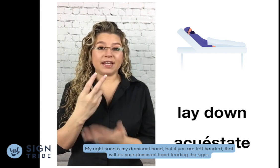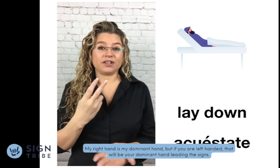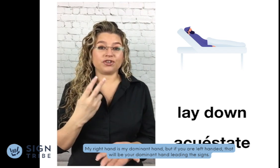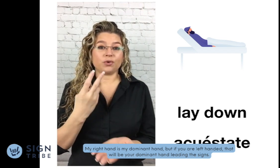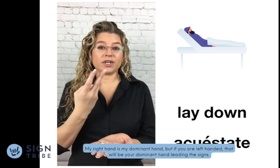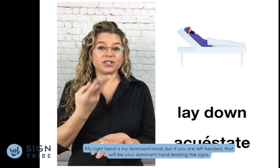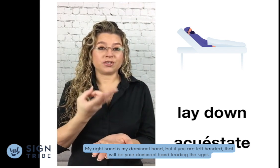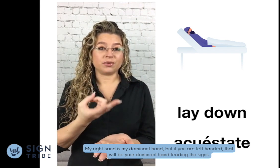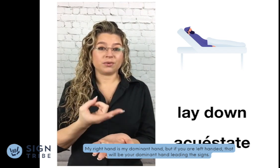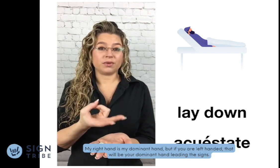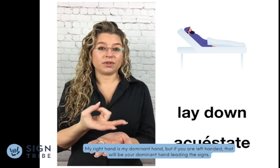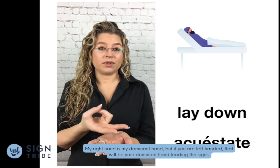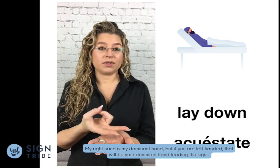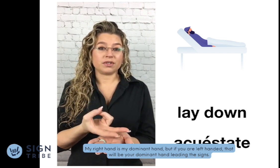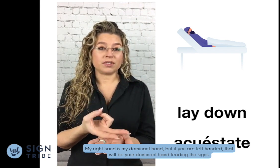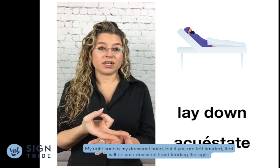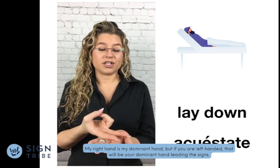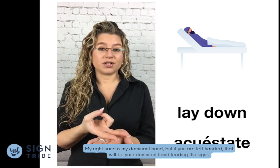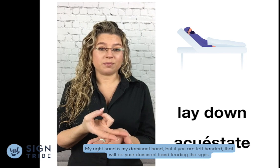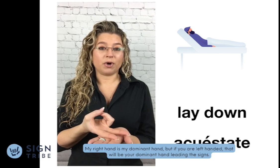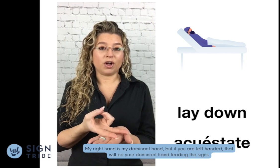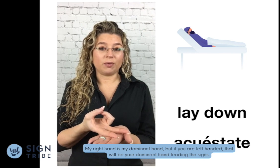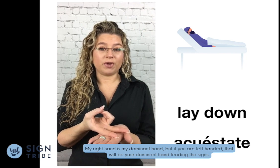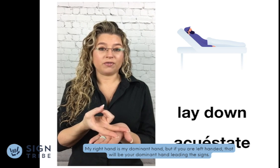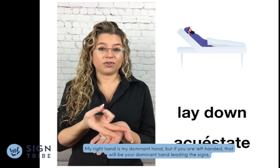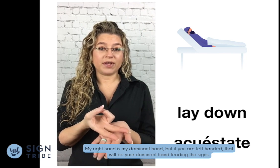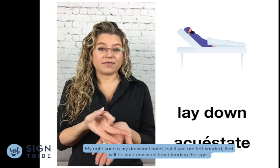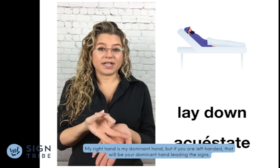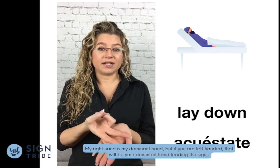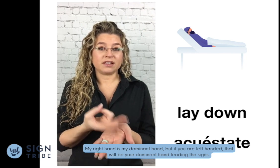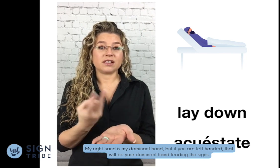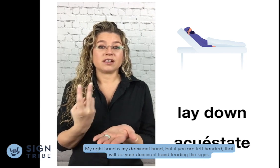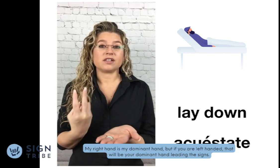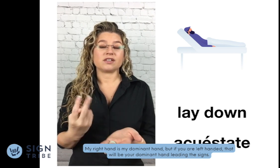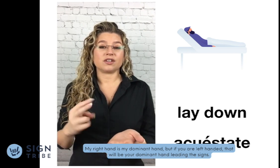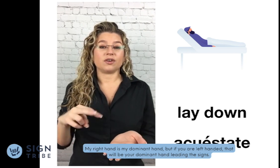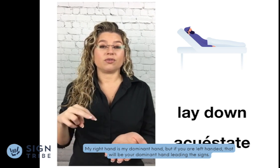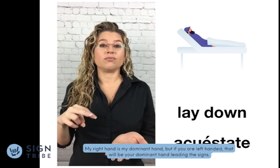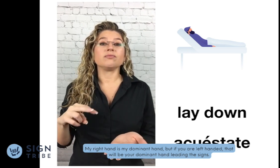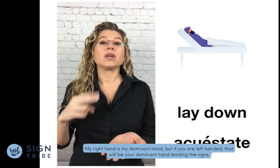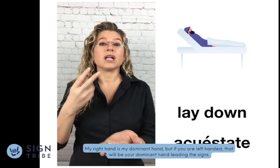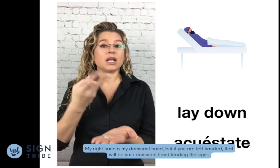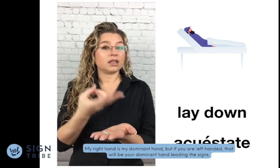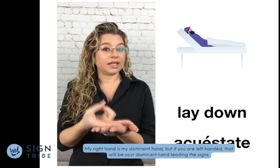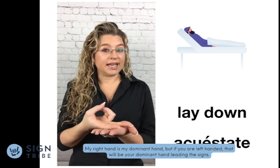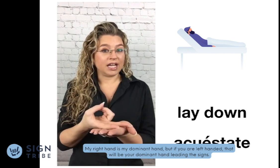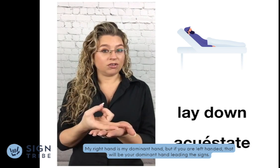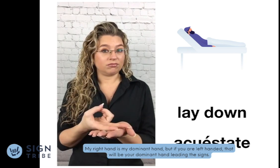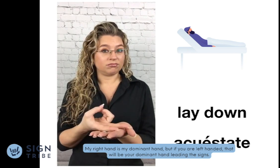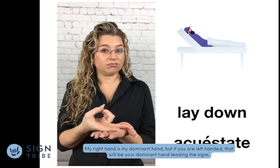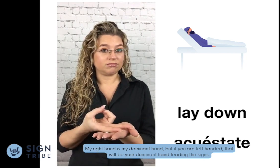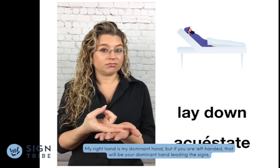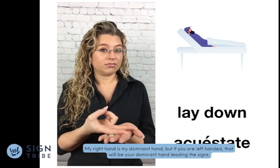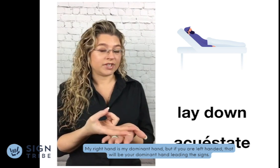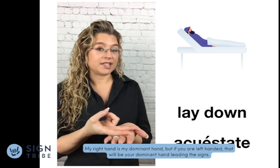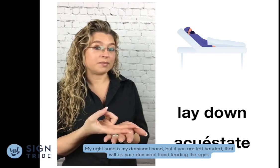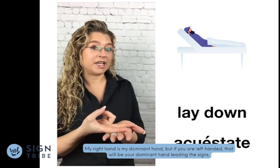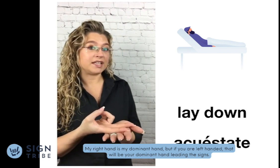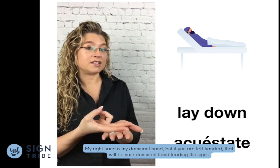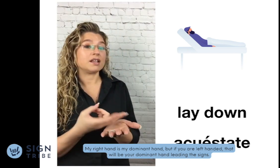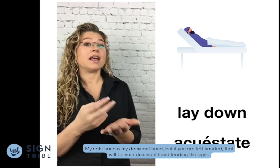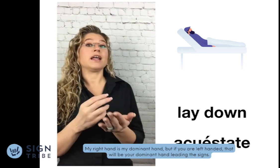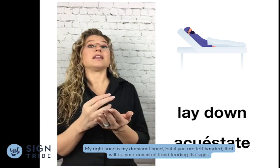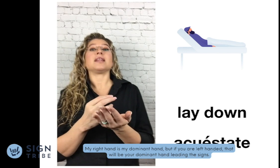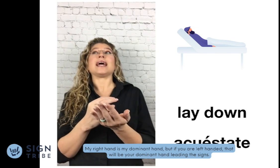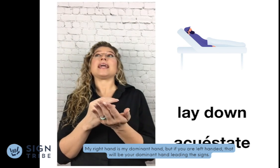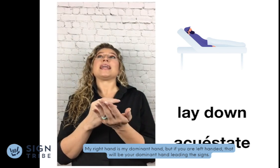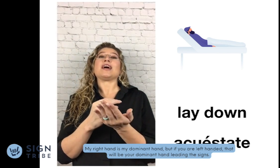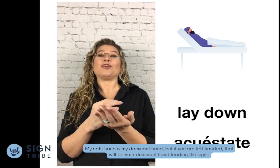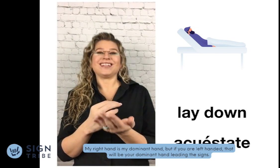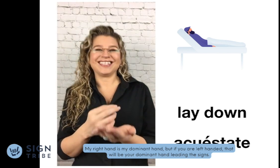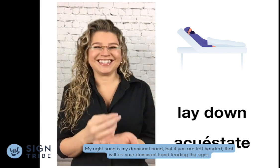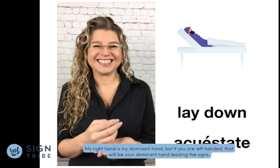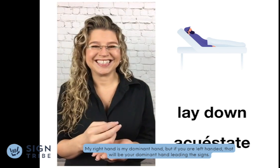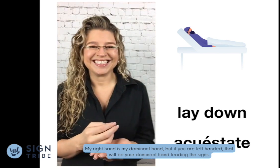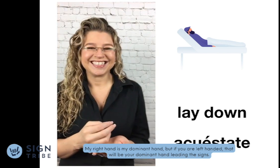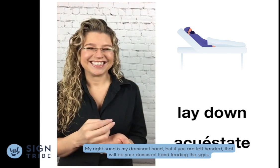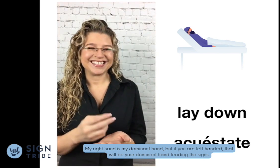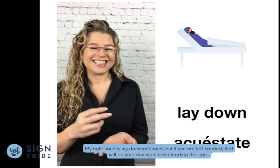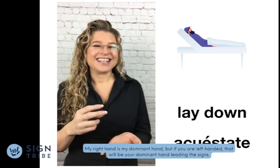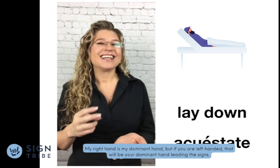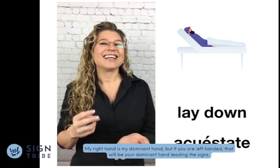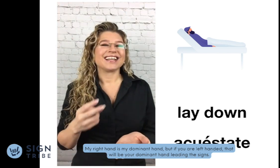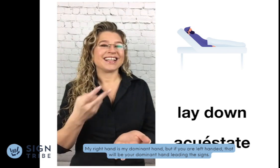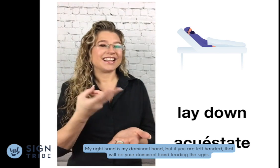you're going to touch the palm of your left hand. So lay down. Like somebody is laying down.